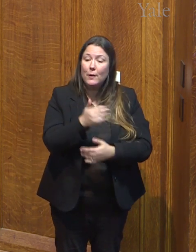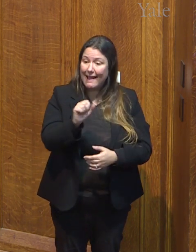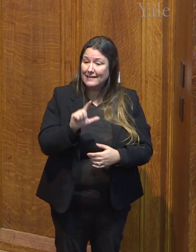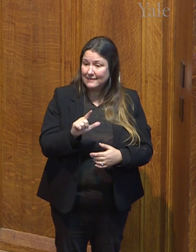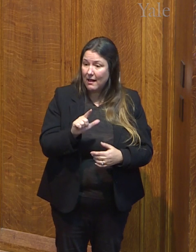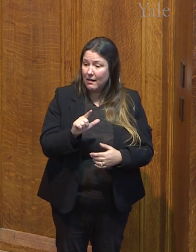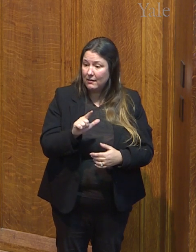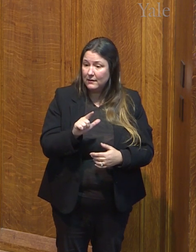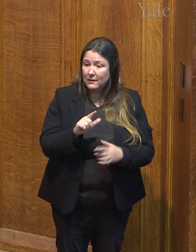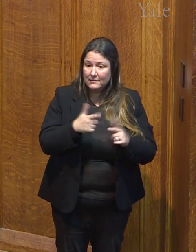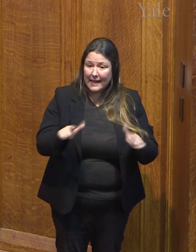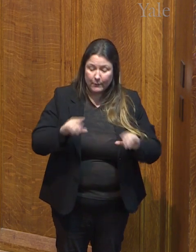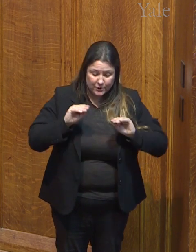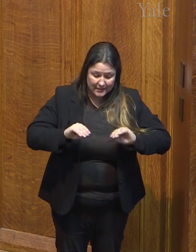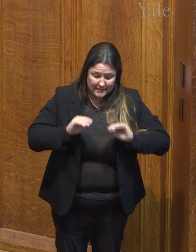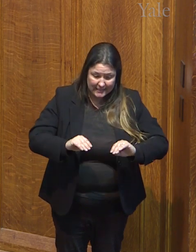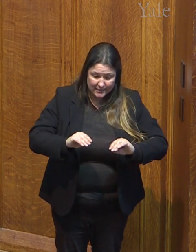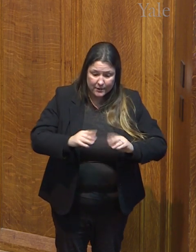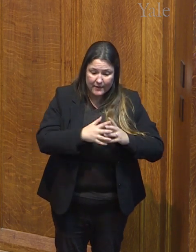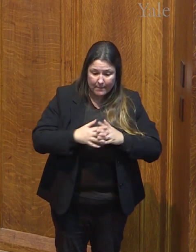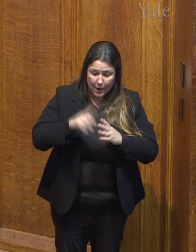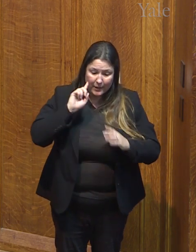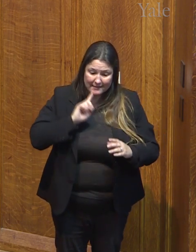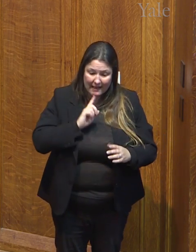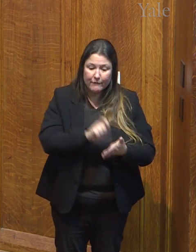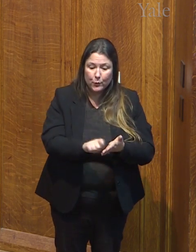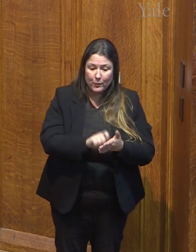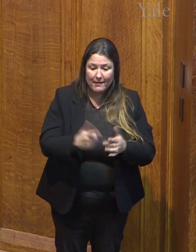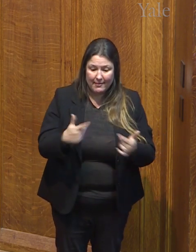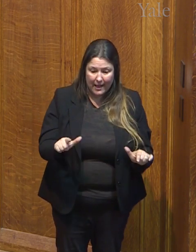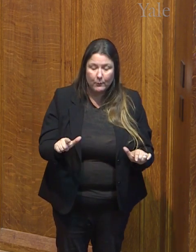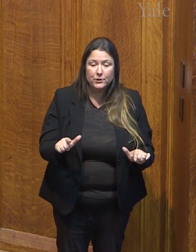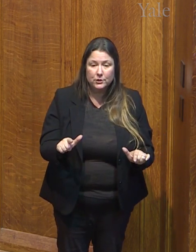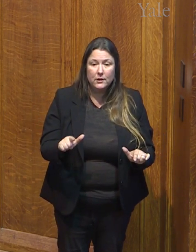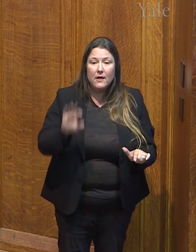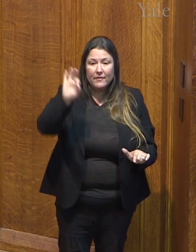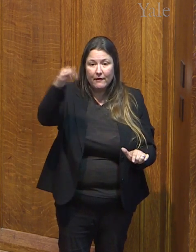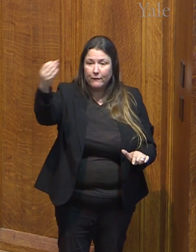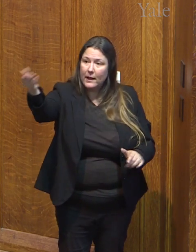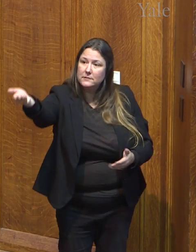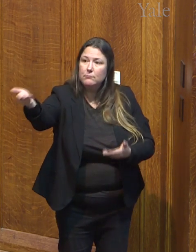to teach the American Deaf the written language of France's rival across the channel.